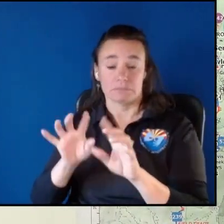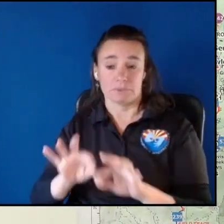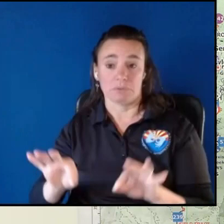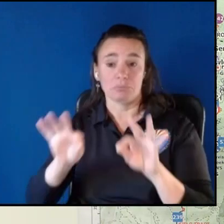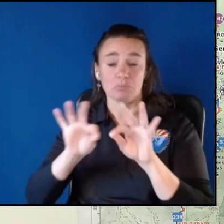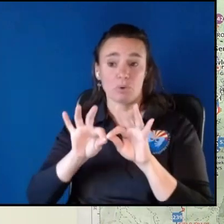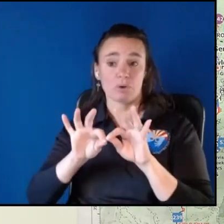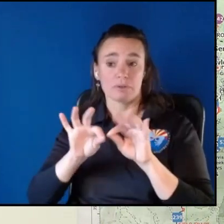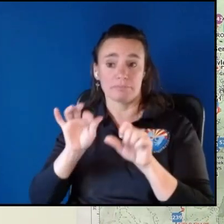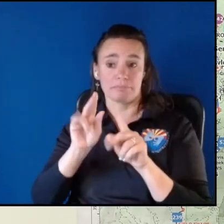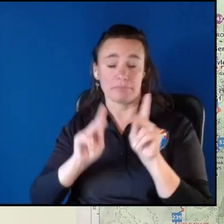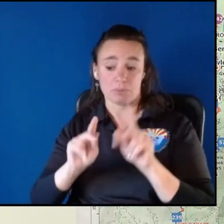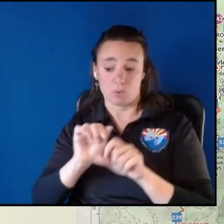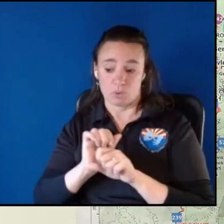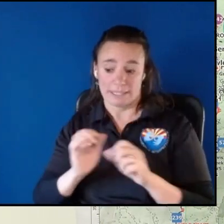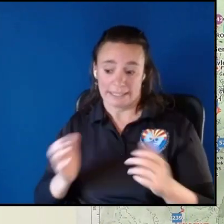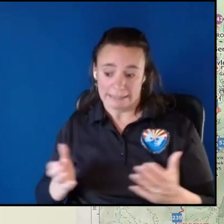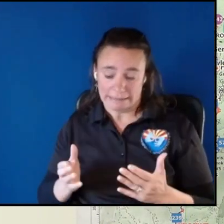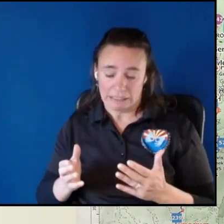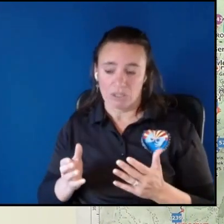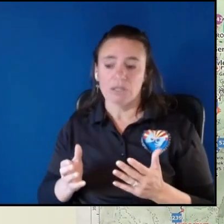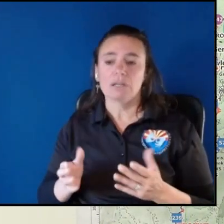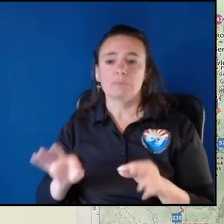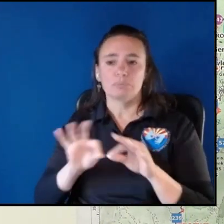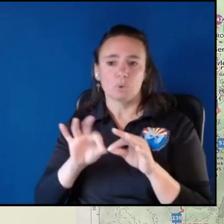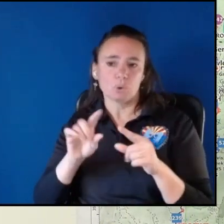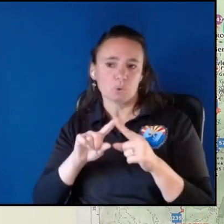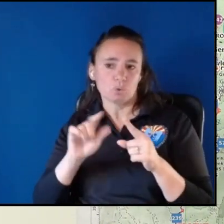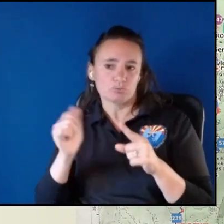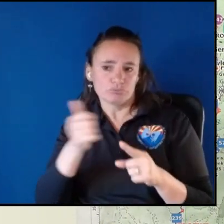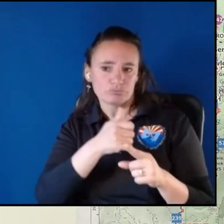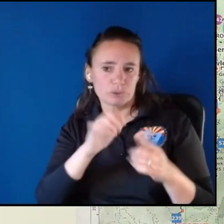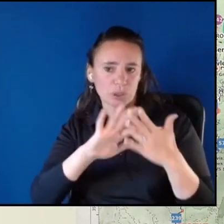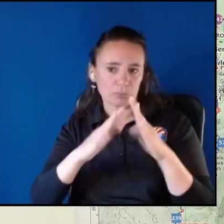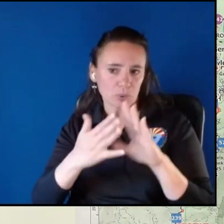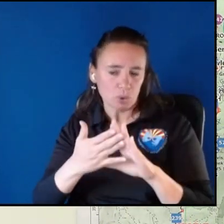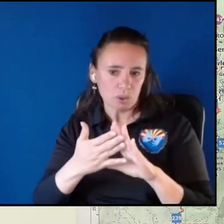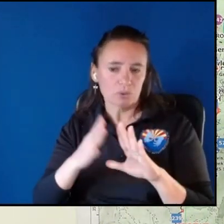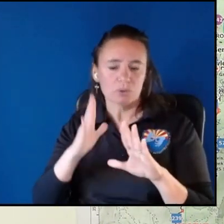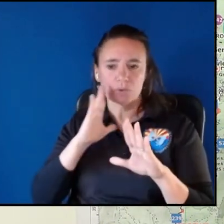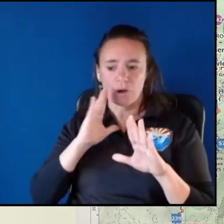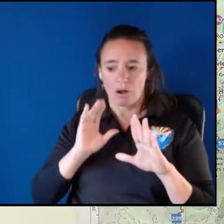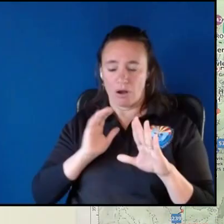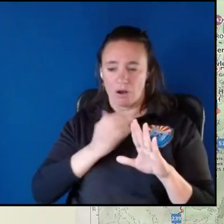community, and we want to do what we can as an incident management team to really protect those values that you